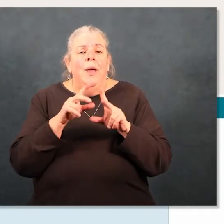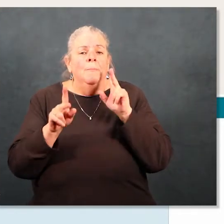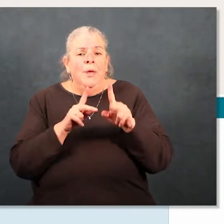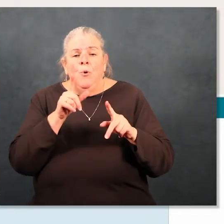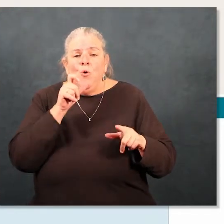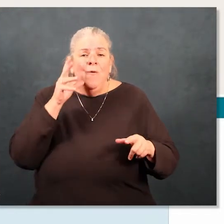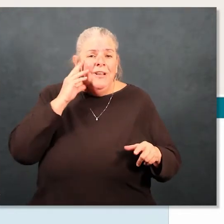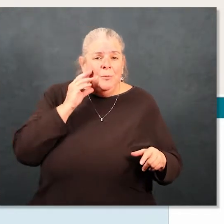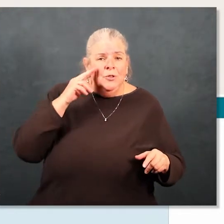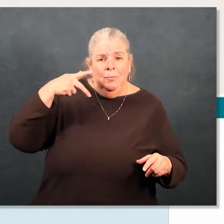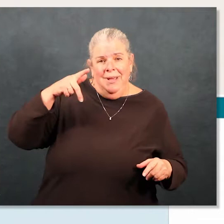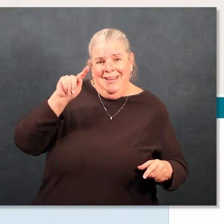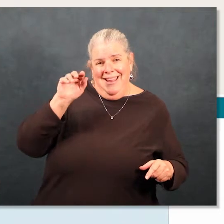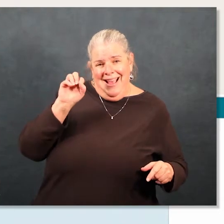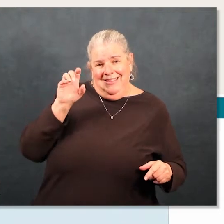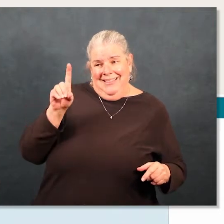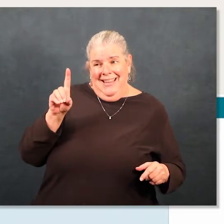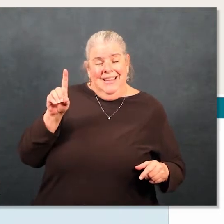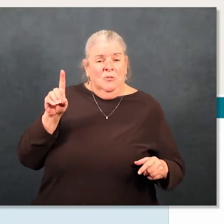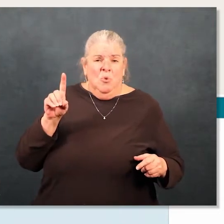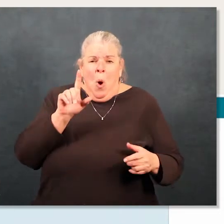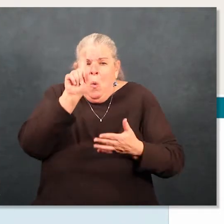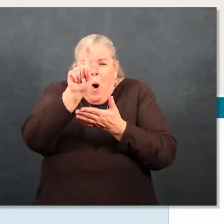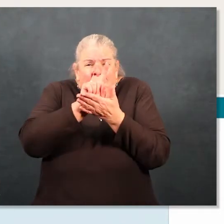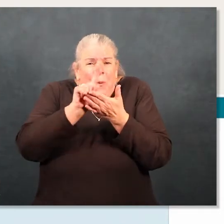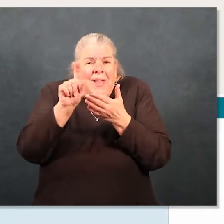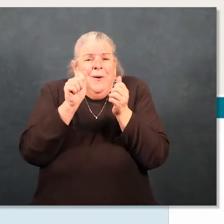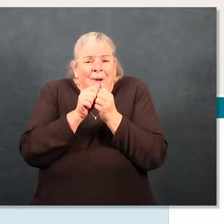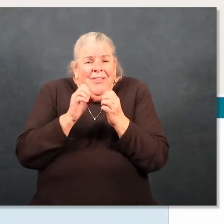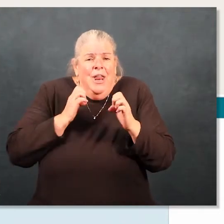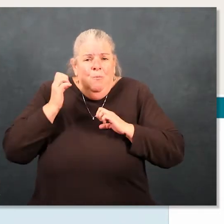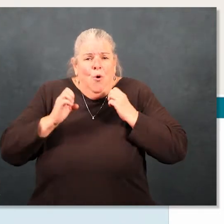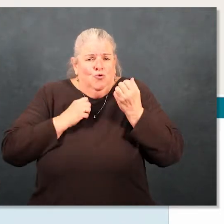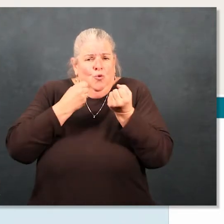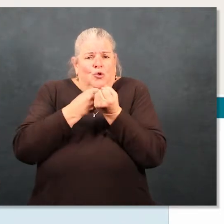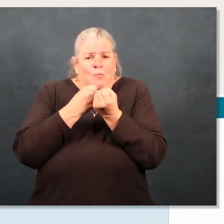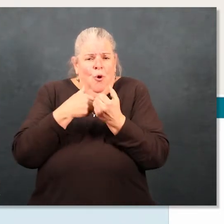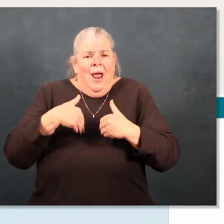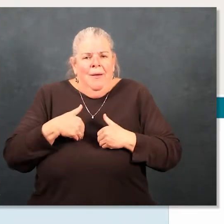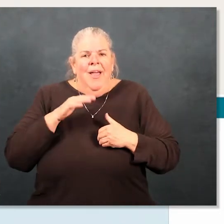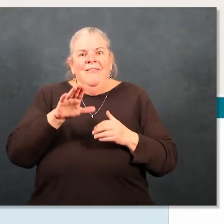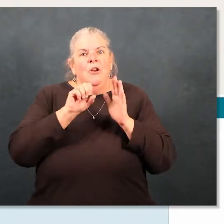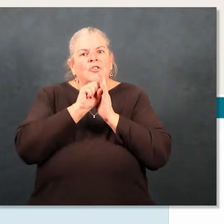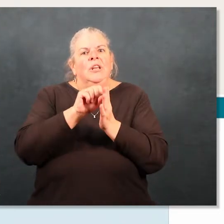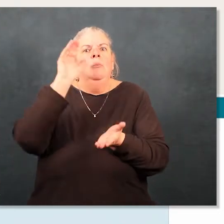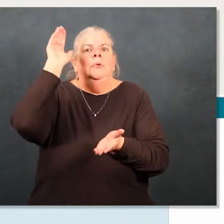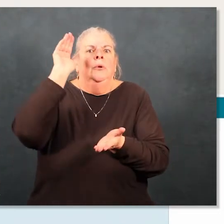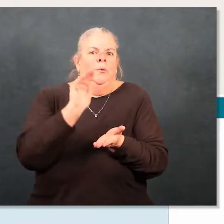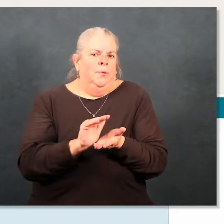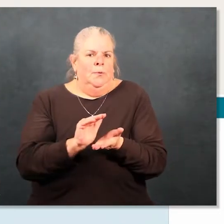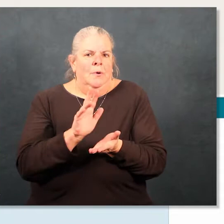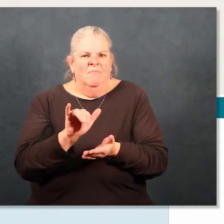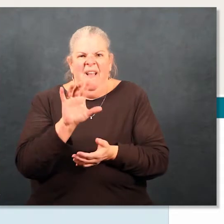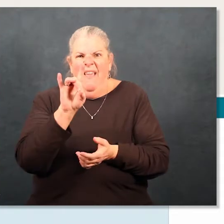spent even just a week with an emotional support animal, their symptoms were reduced by 82%,